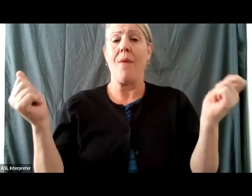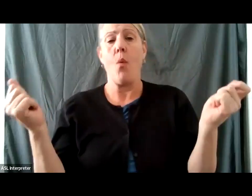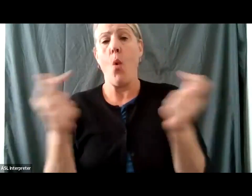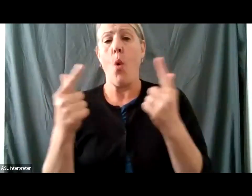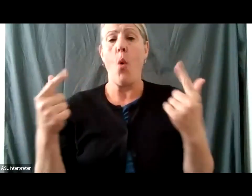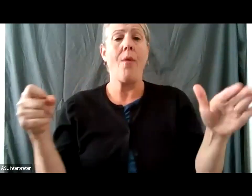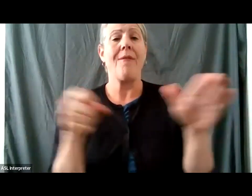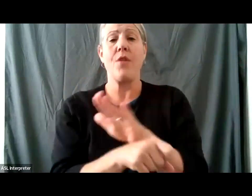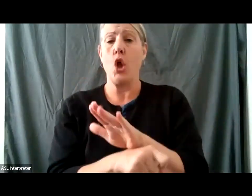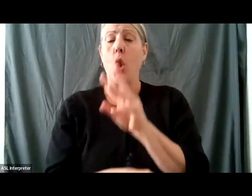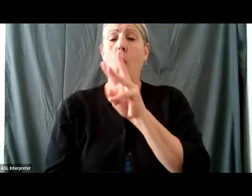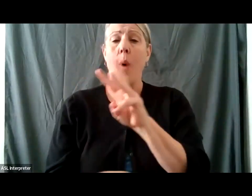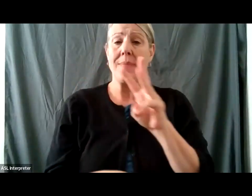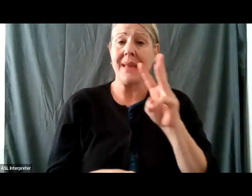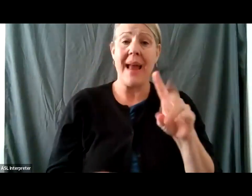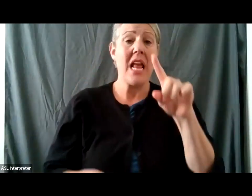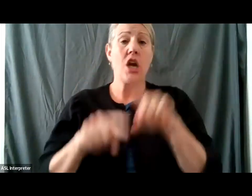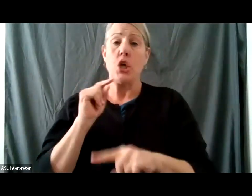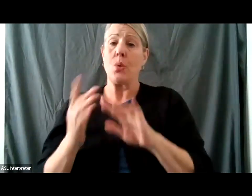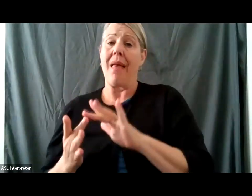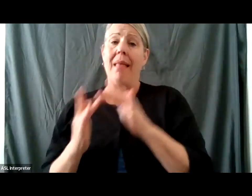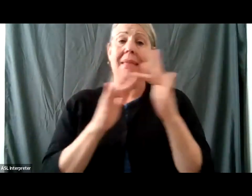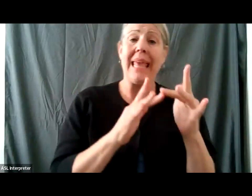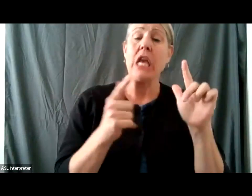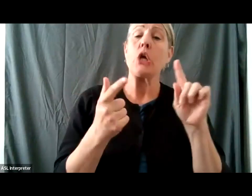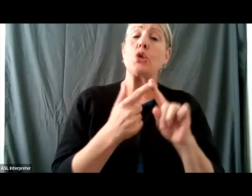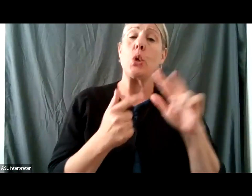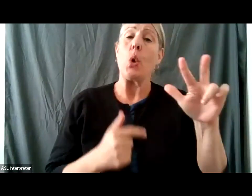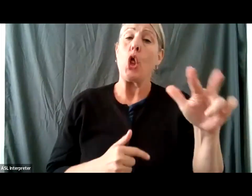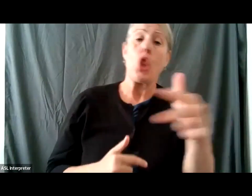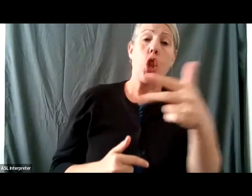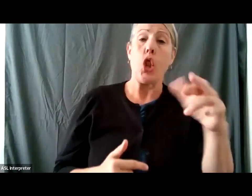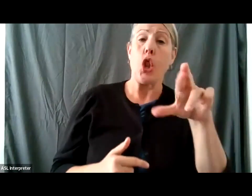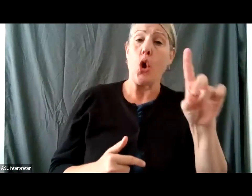And you cannot link to third party inaccessible websites where the use of those websites are